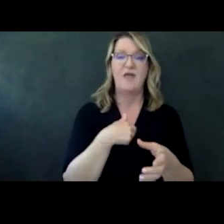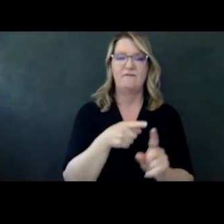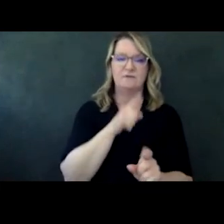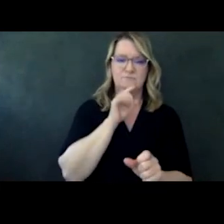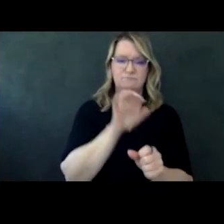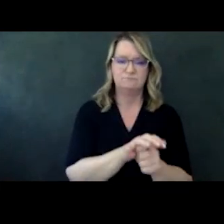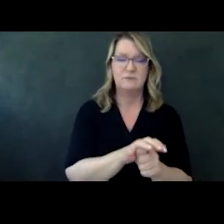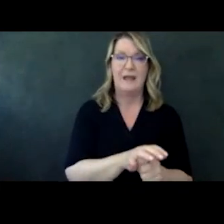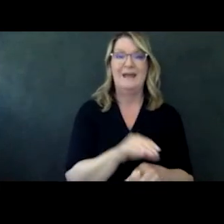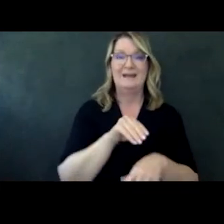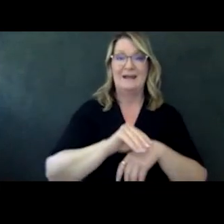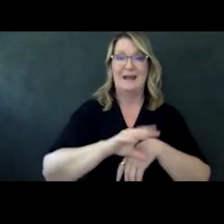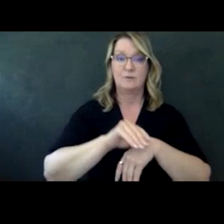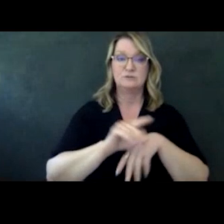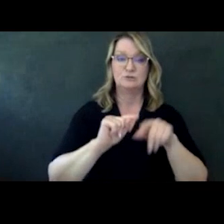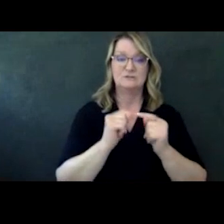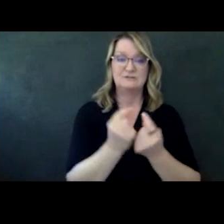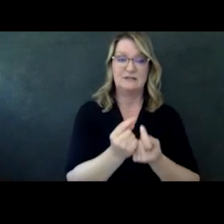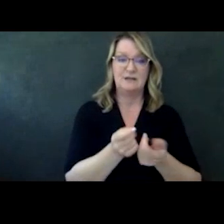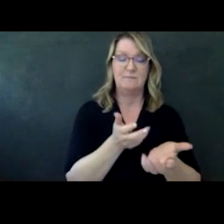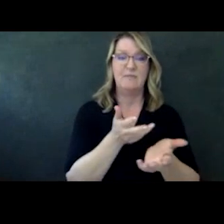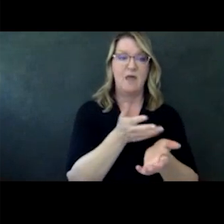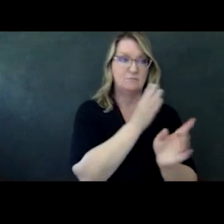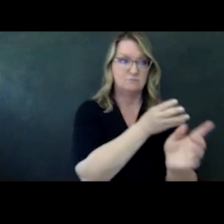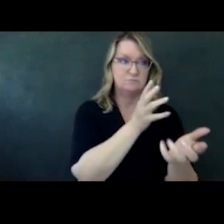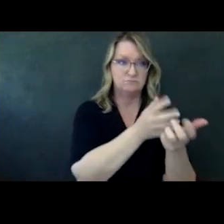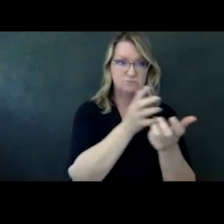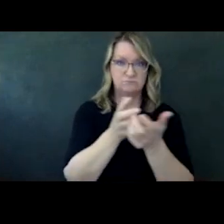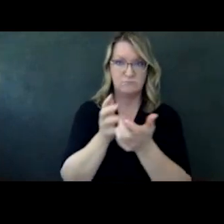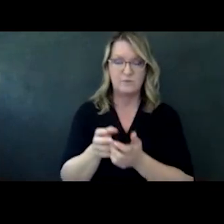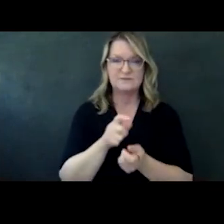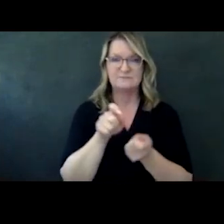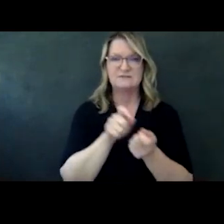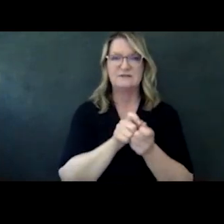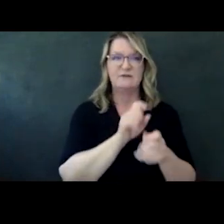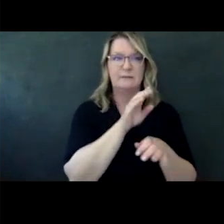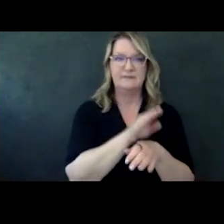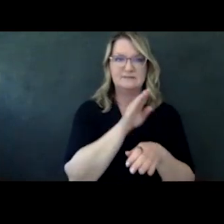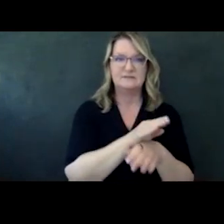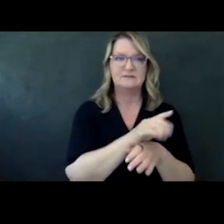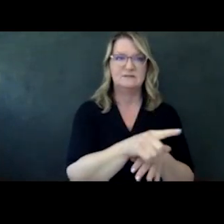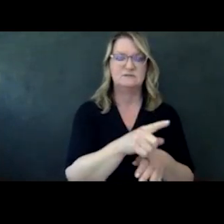with specific industries to best understand how they hire, recruit, and retain people.